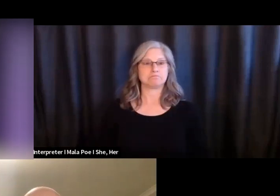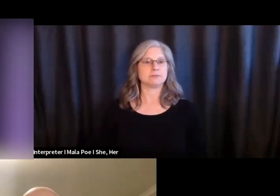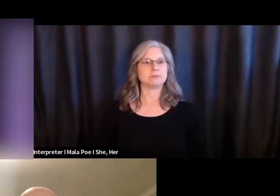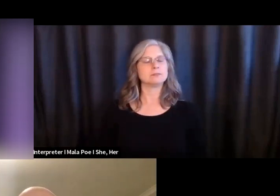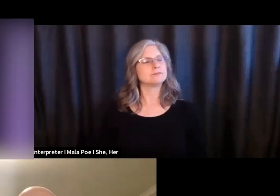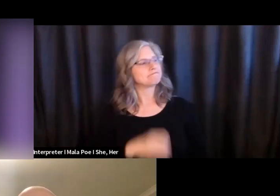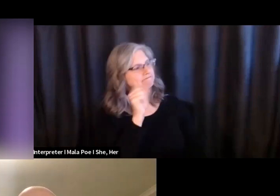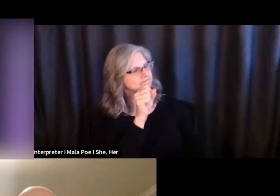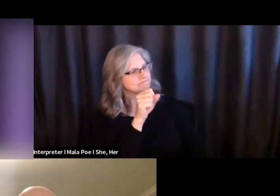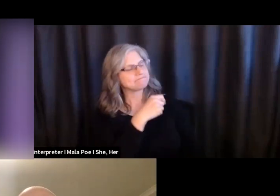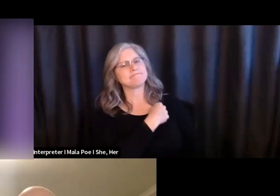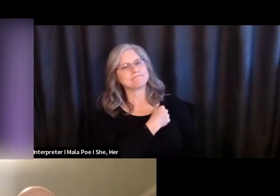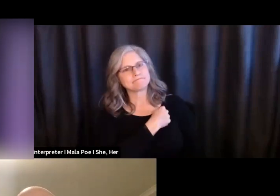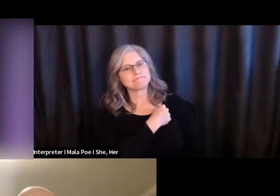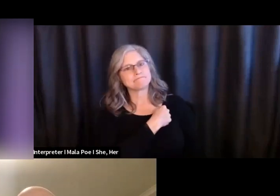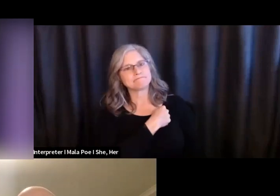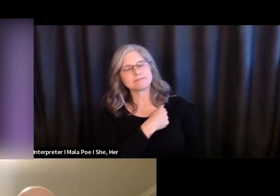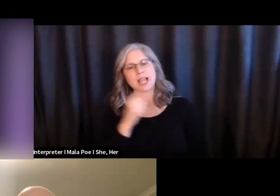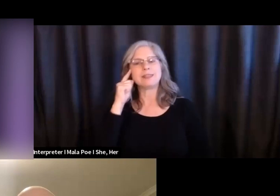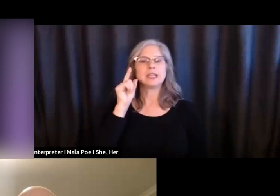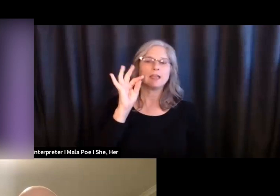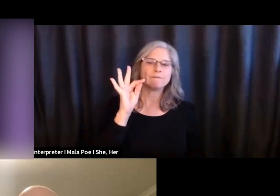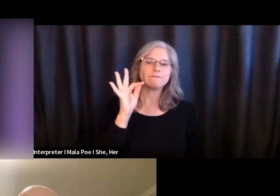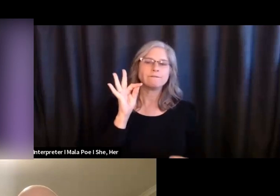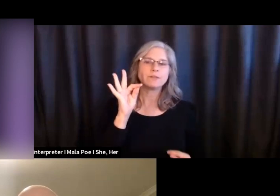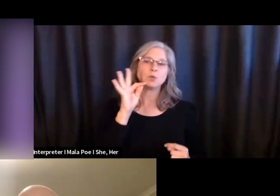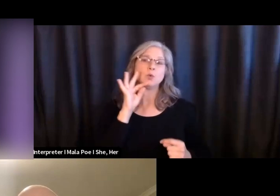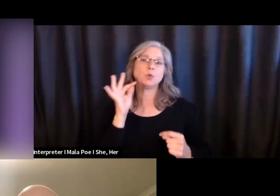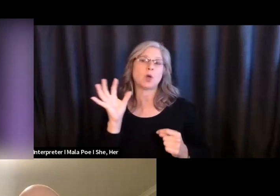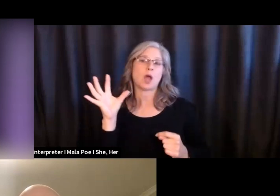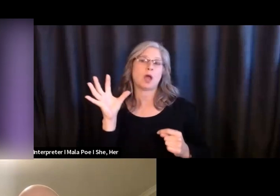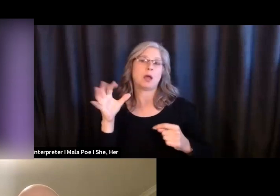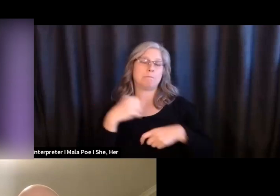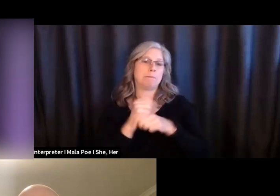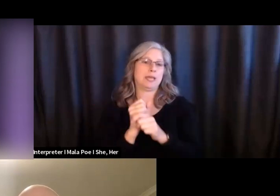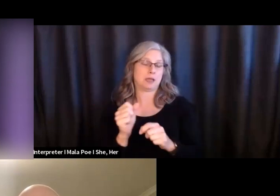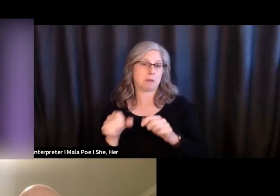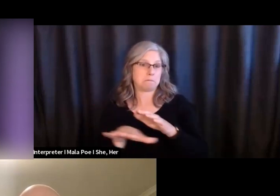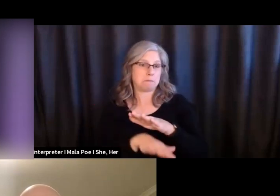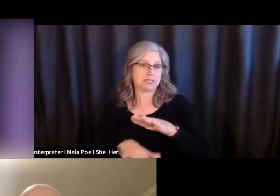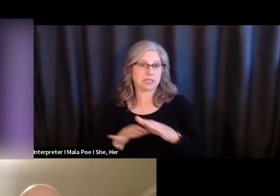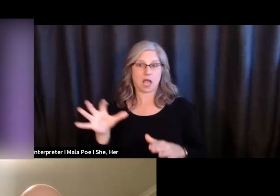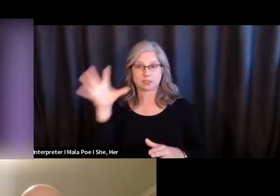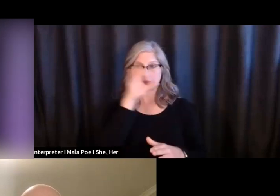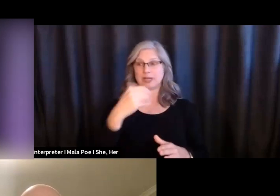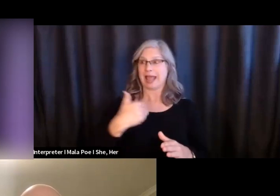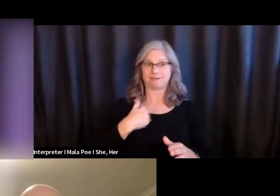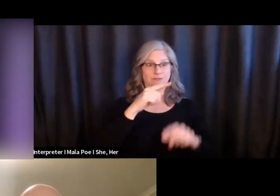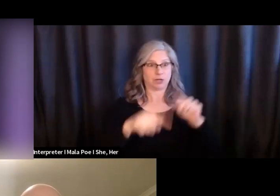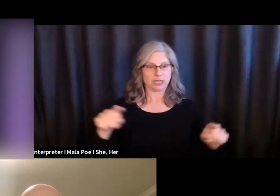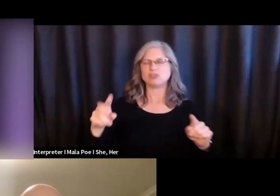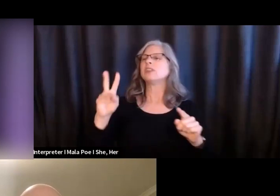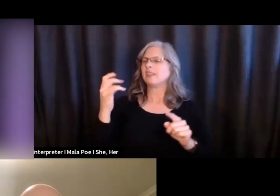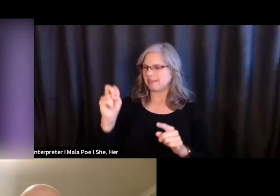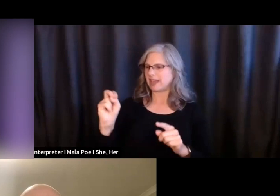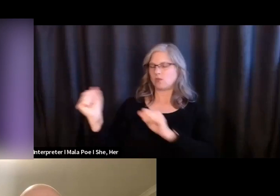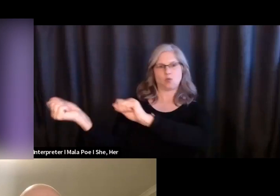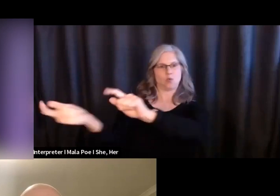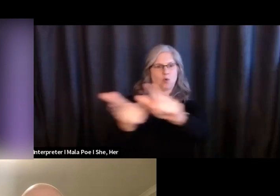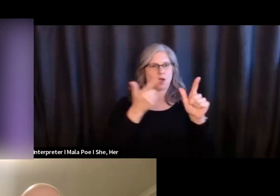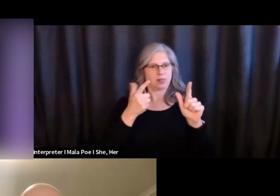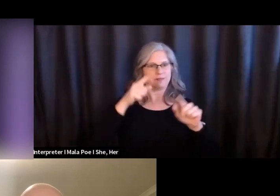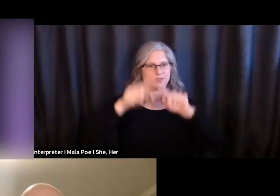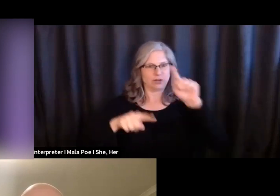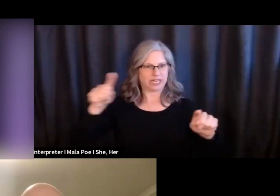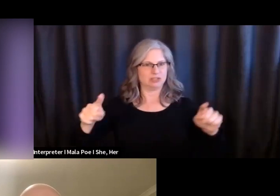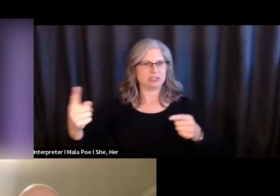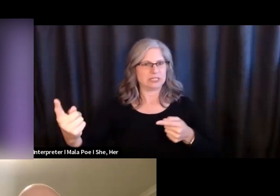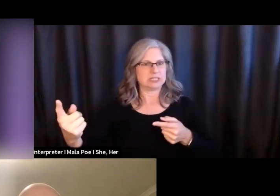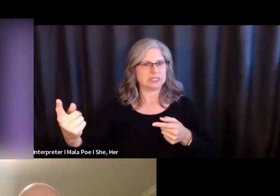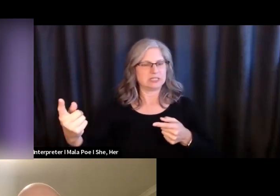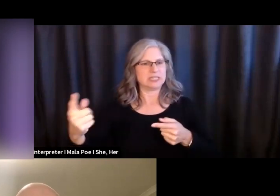Yeah, I think if you make the basic assumption that there's variation, then all variation is part of the normal spectrum, right?